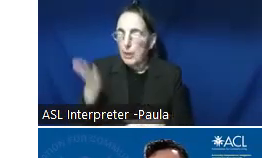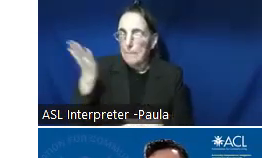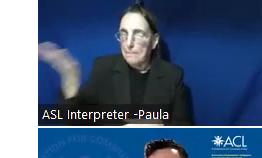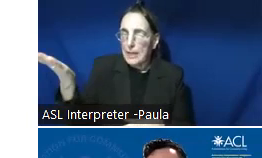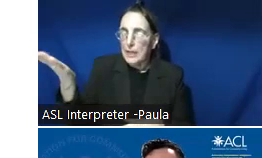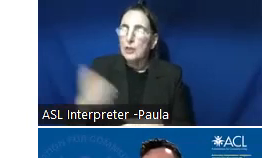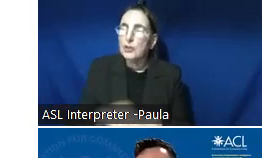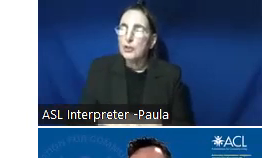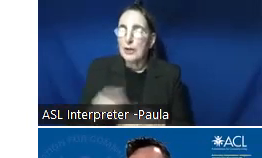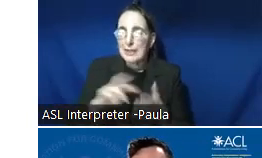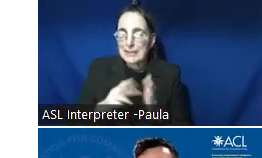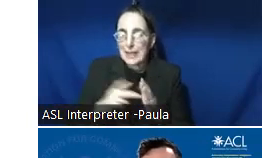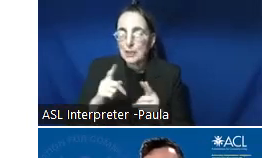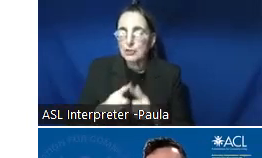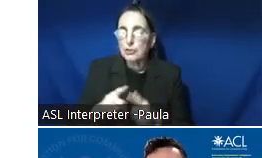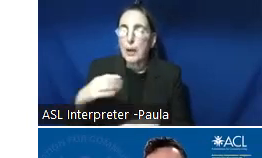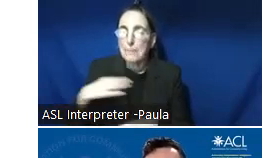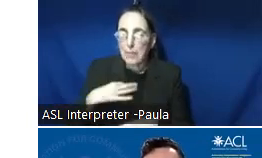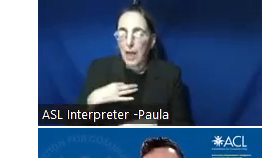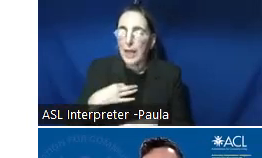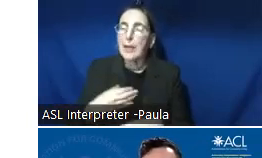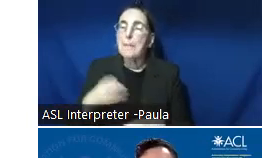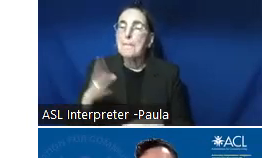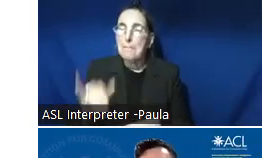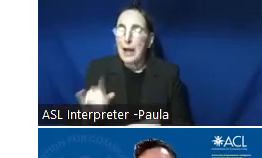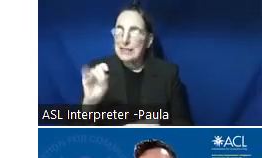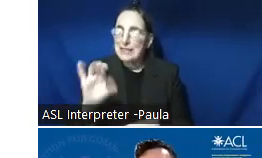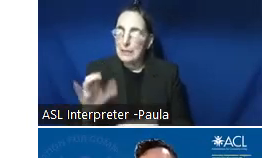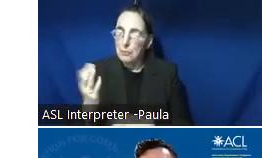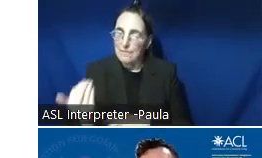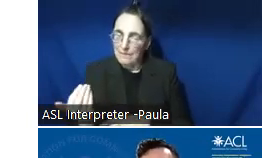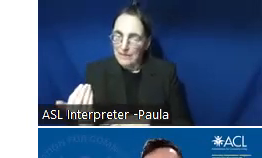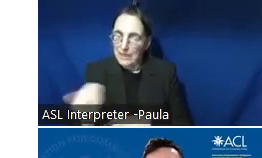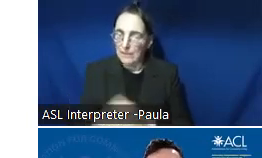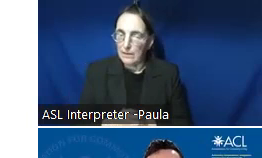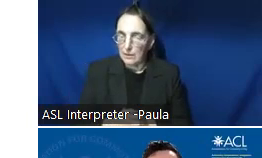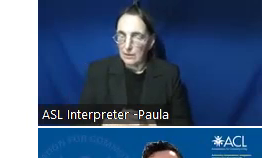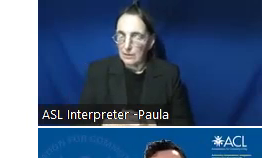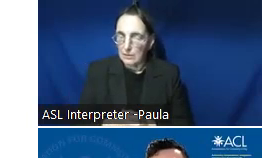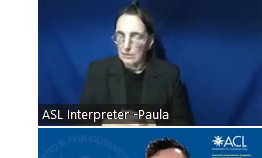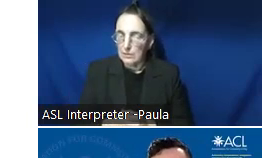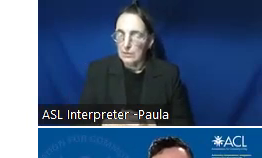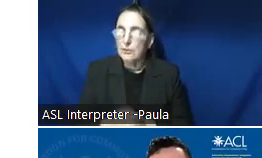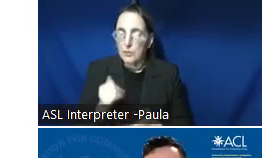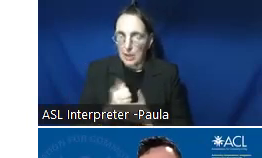We are requesting this by November 15 to assist with this process, assist with the processing of the application and scheduling